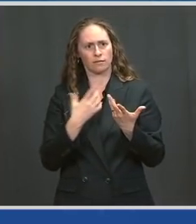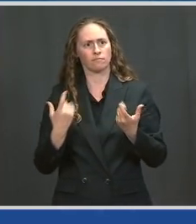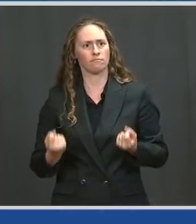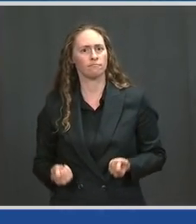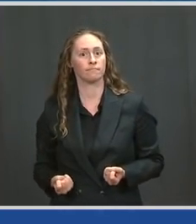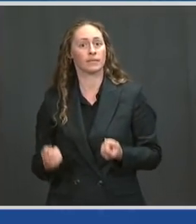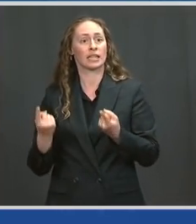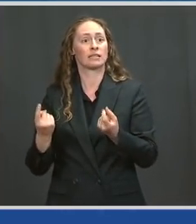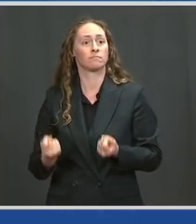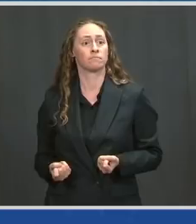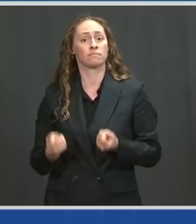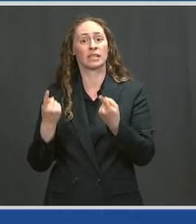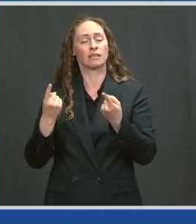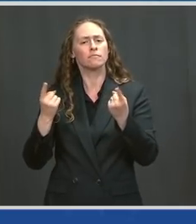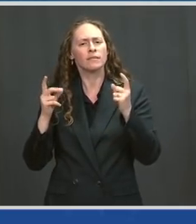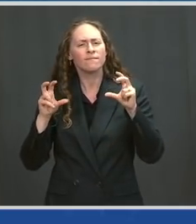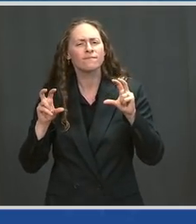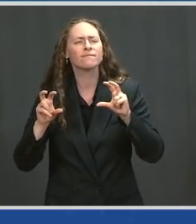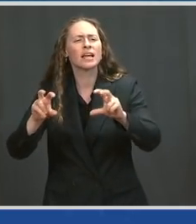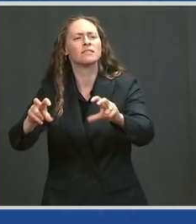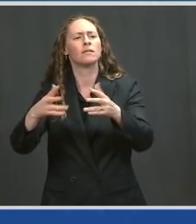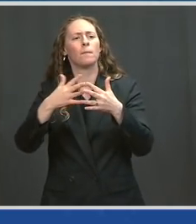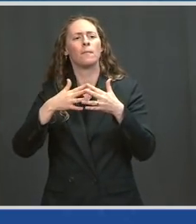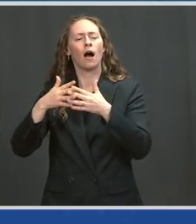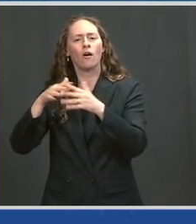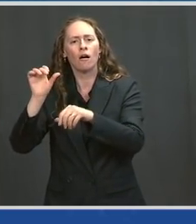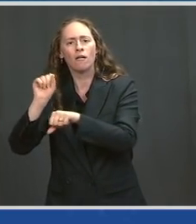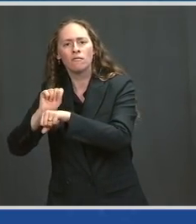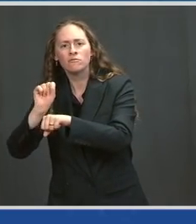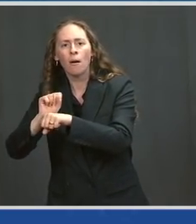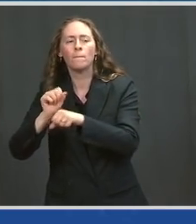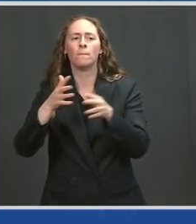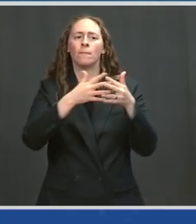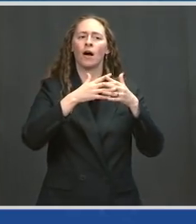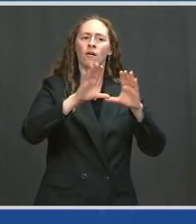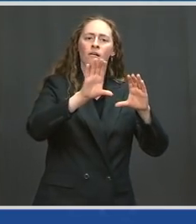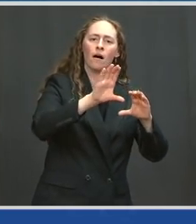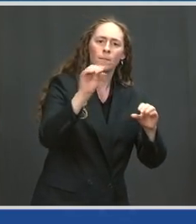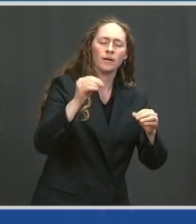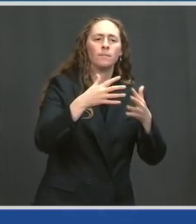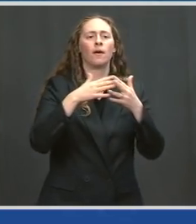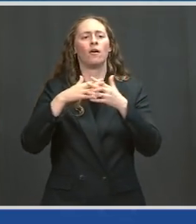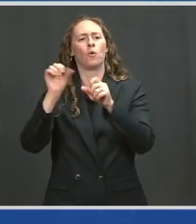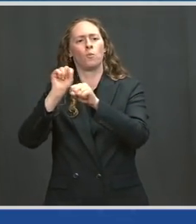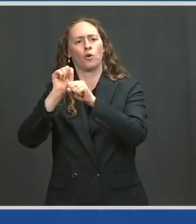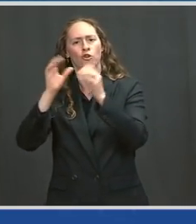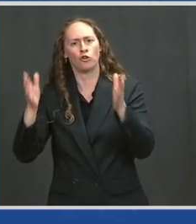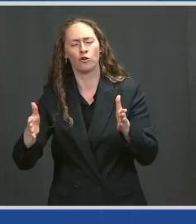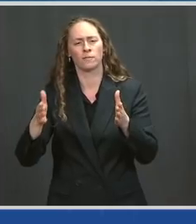and American workers that build American products. And as part of that, I'm going to increase